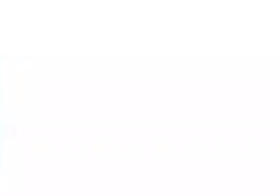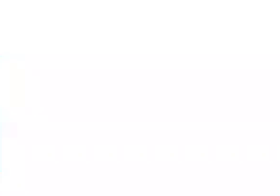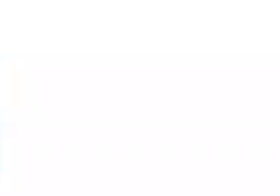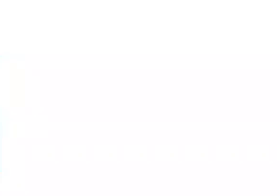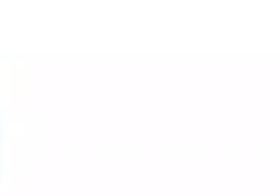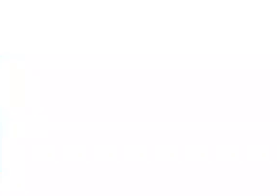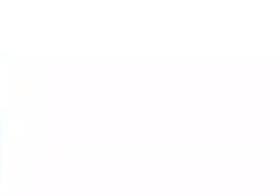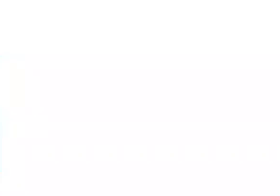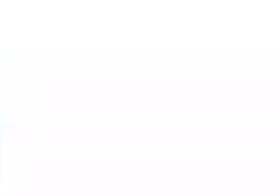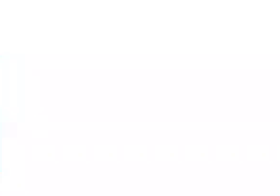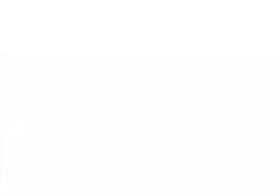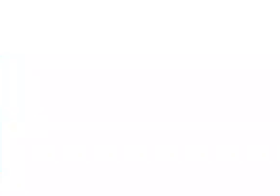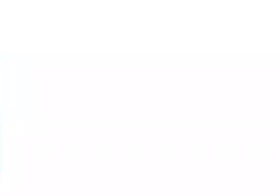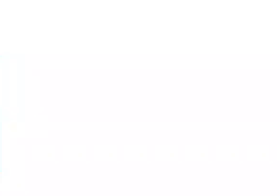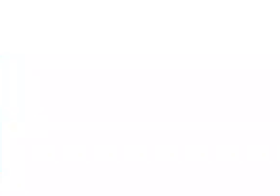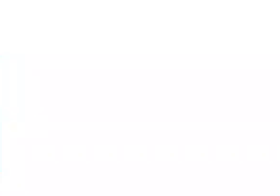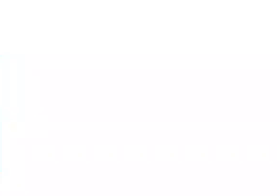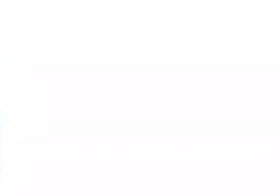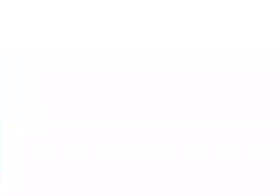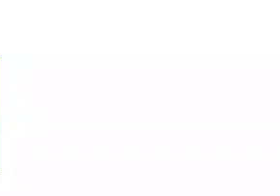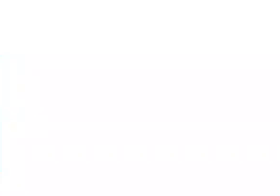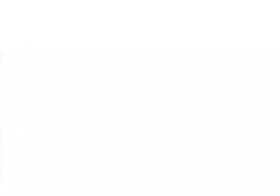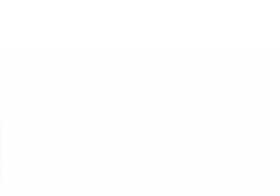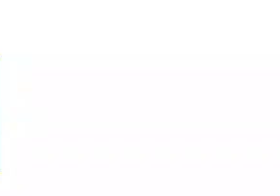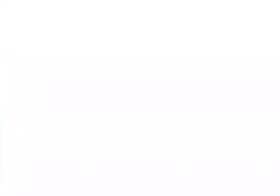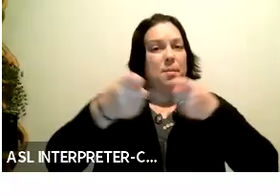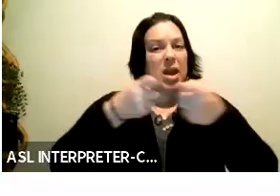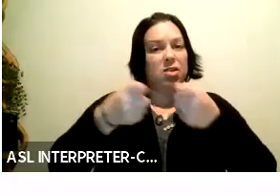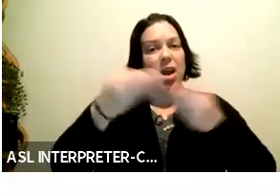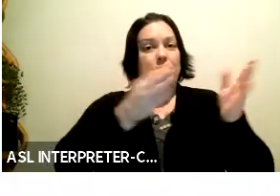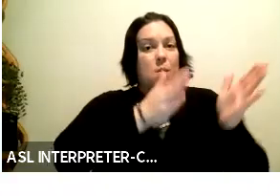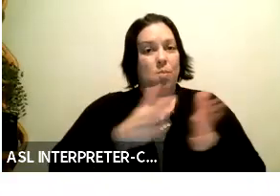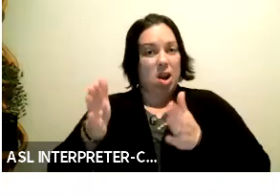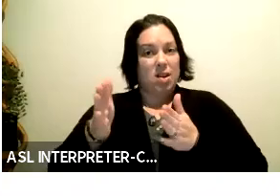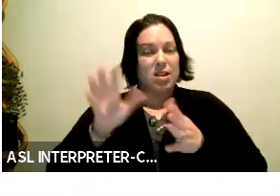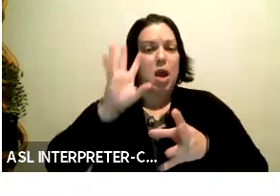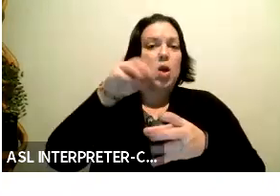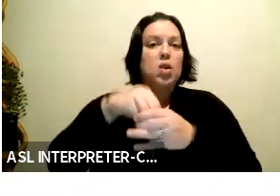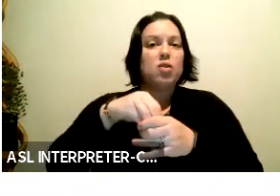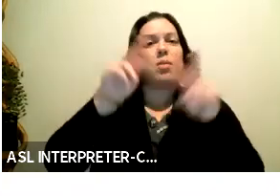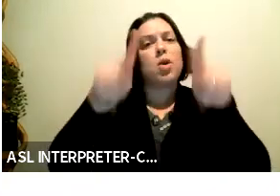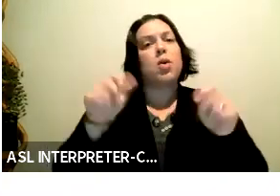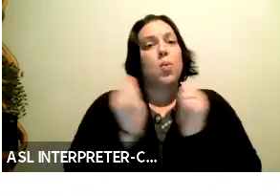Welcome to the Emergency Management Preparedness: Inclusion of People with Disabilities Webinar